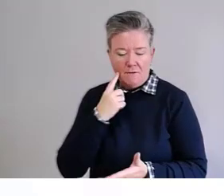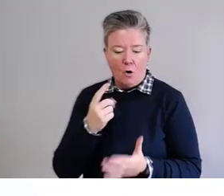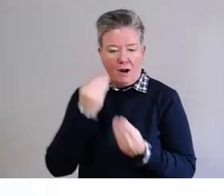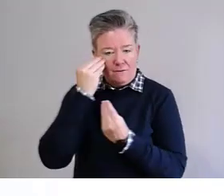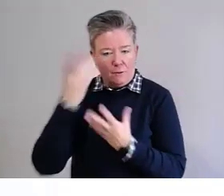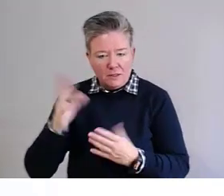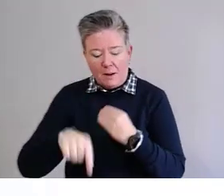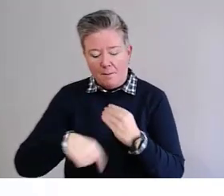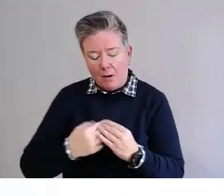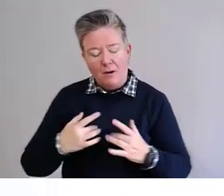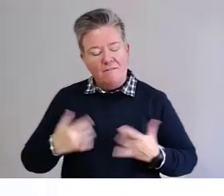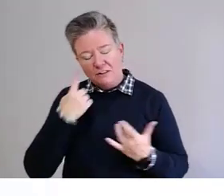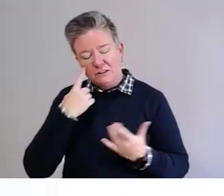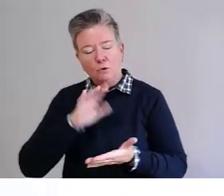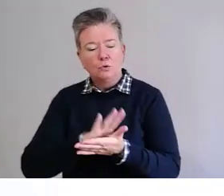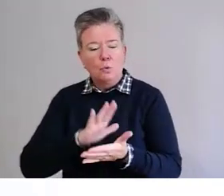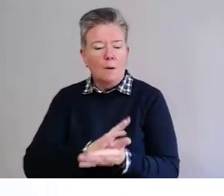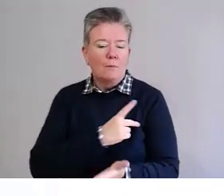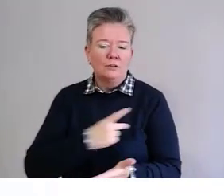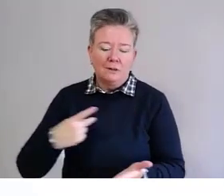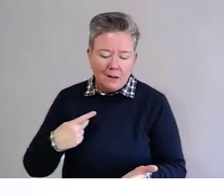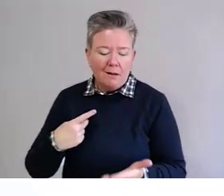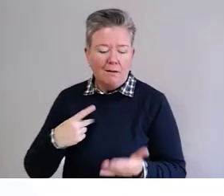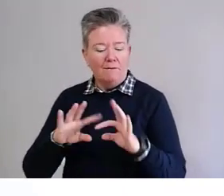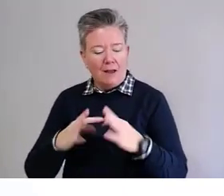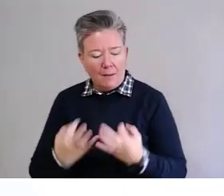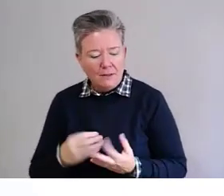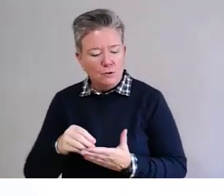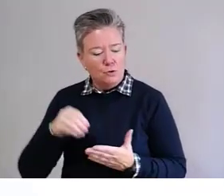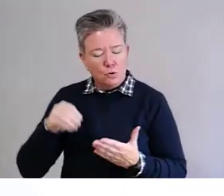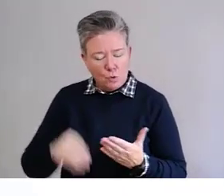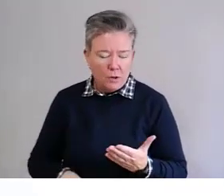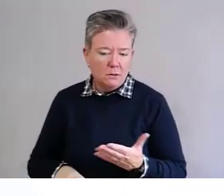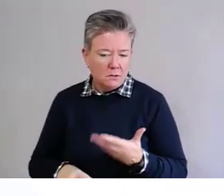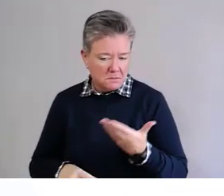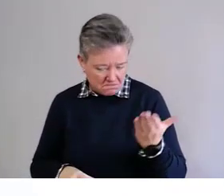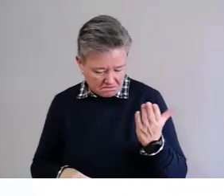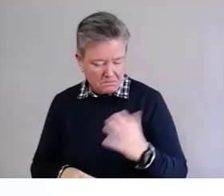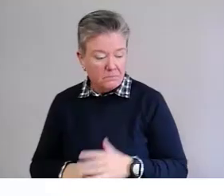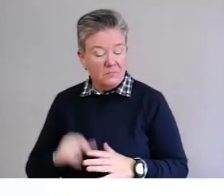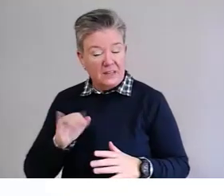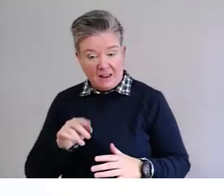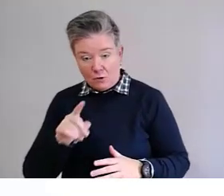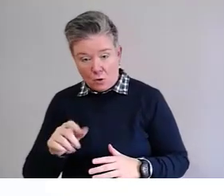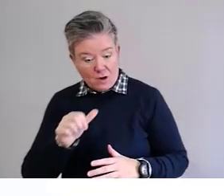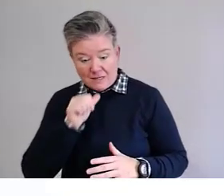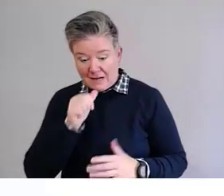about events for school personnel, families and students. If you're not already subscribed